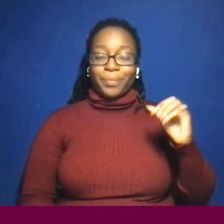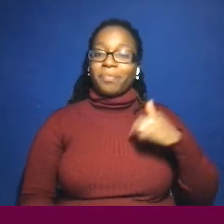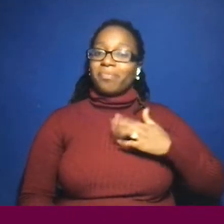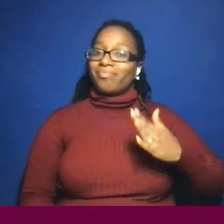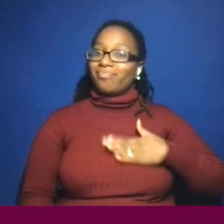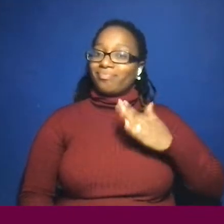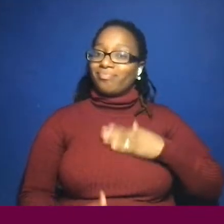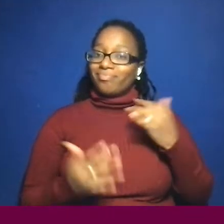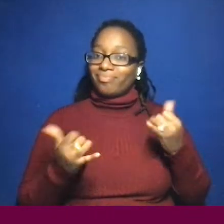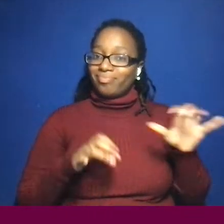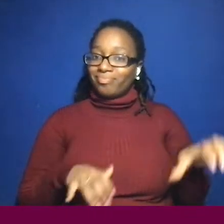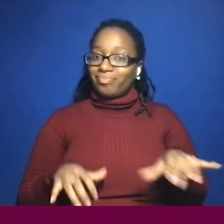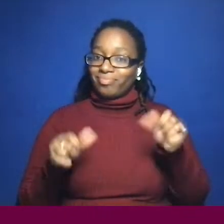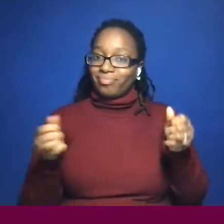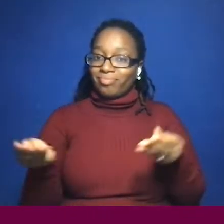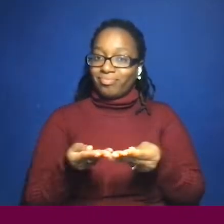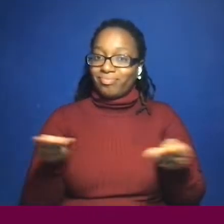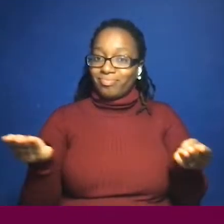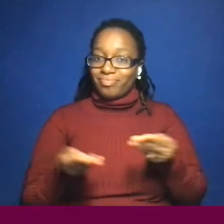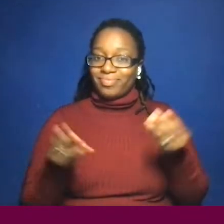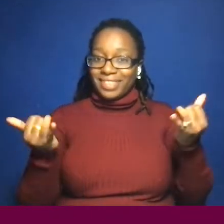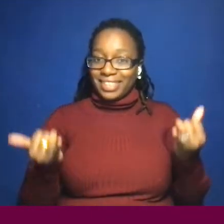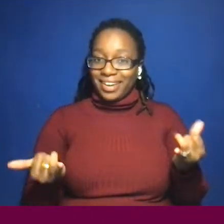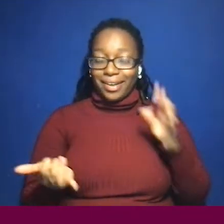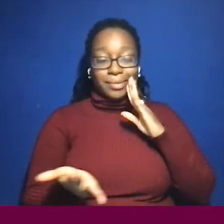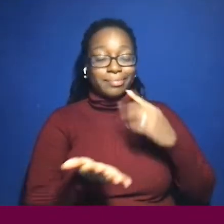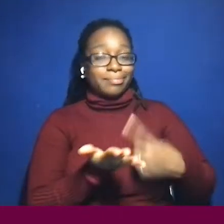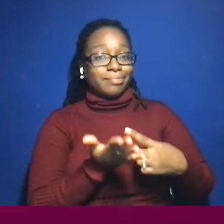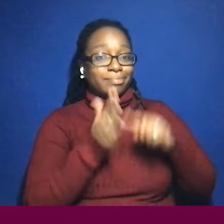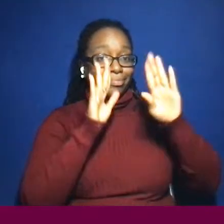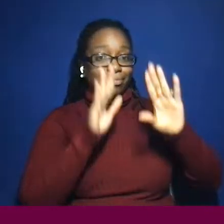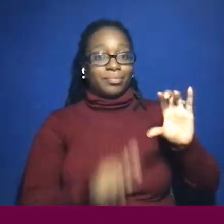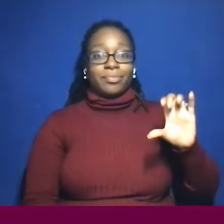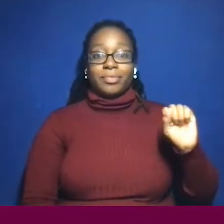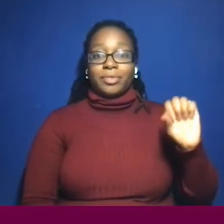happy to serve as your host today as I chat with the wonderful Sheri Fink.